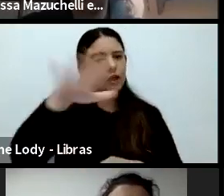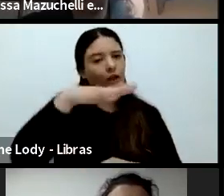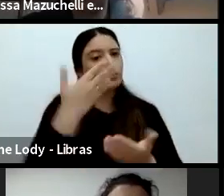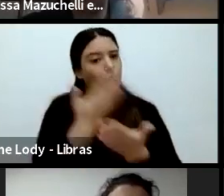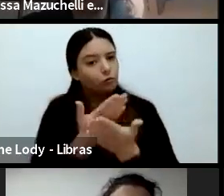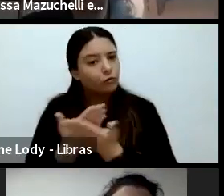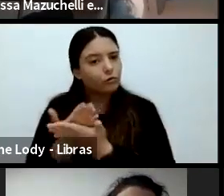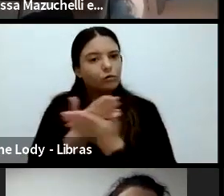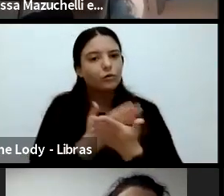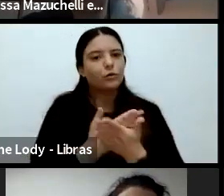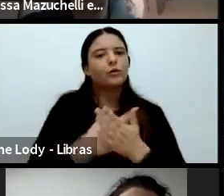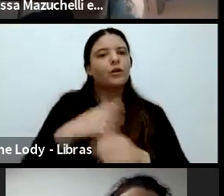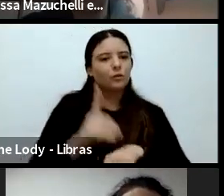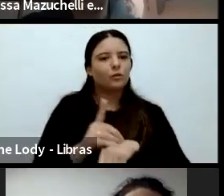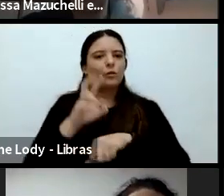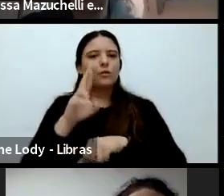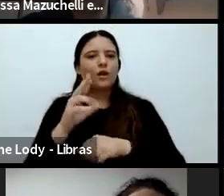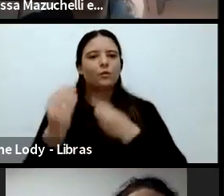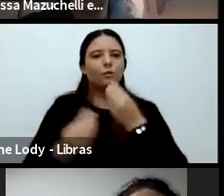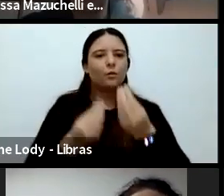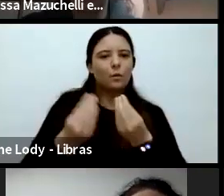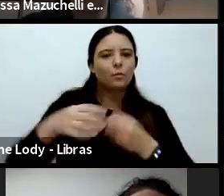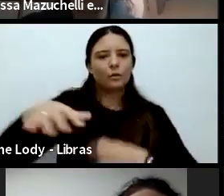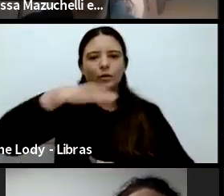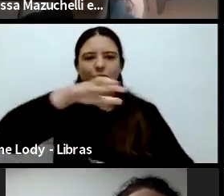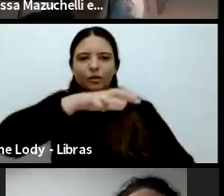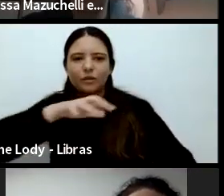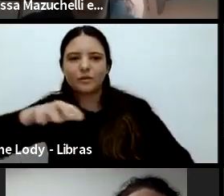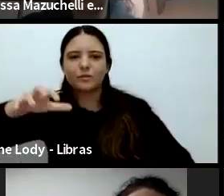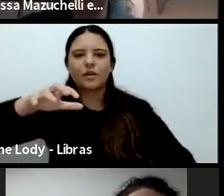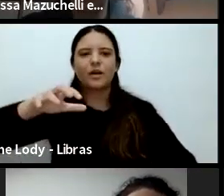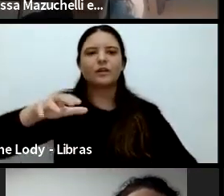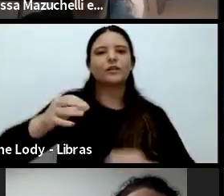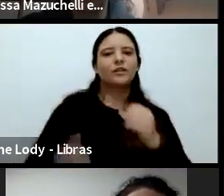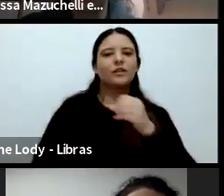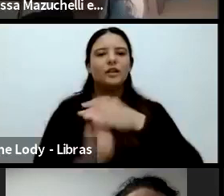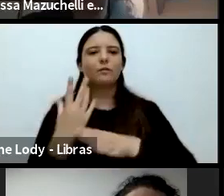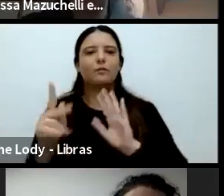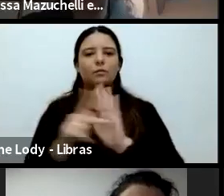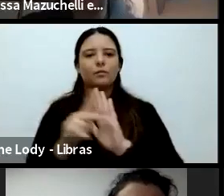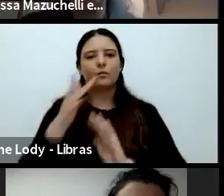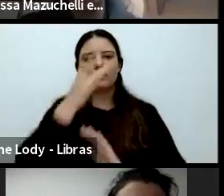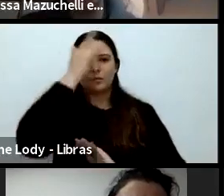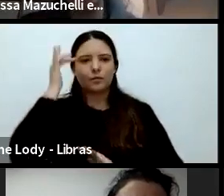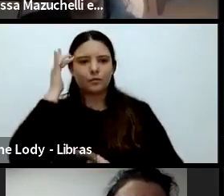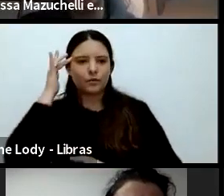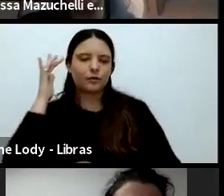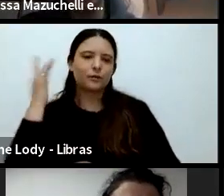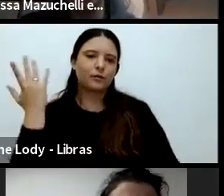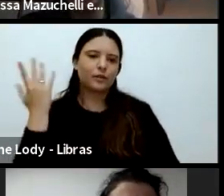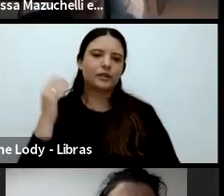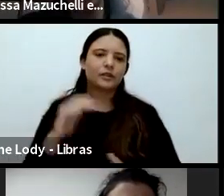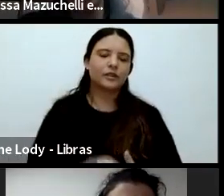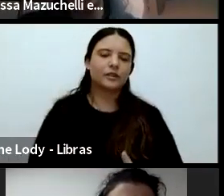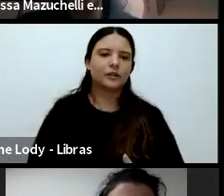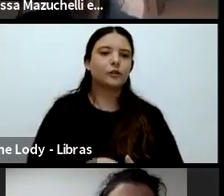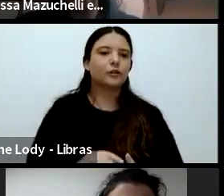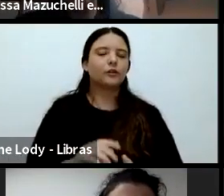teachers in road teachers in rolling basis so perhaps you could say something. g to us money to us. Monica, could you do. o the other way around, and